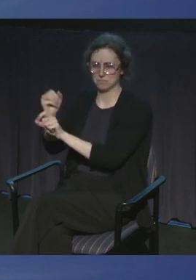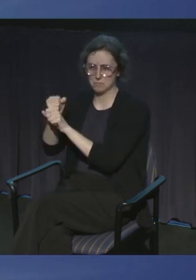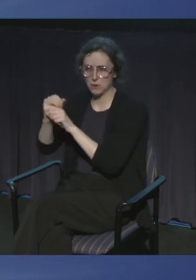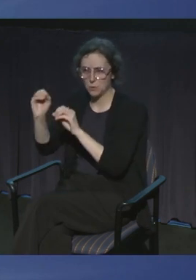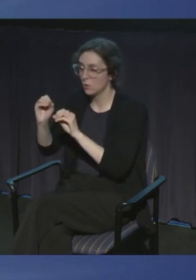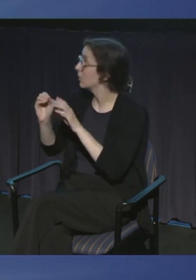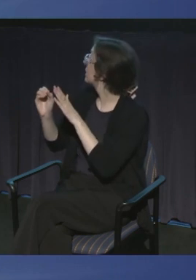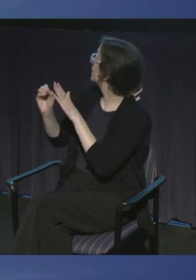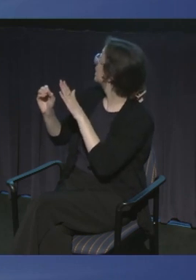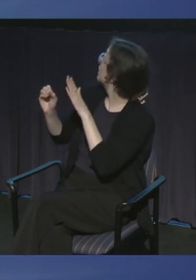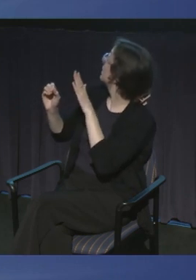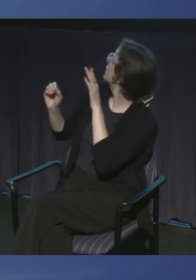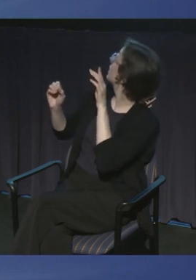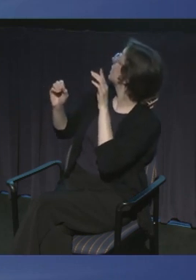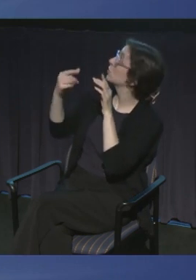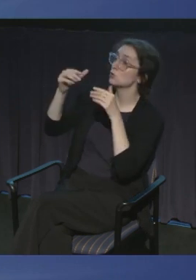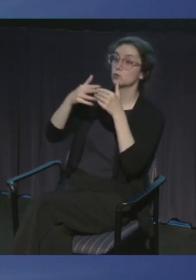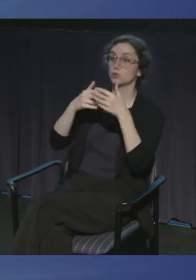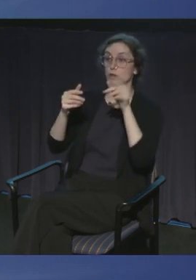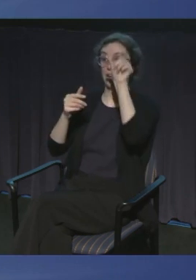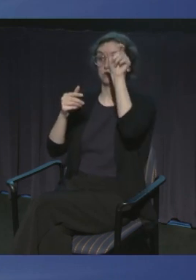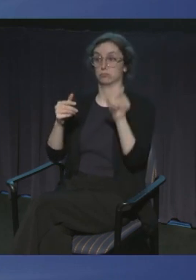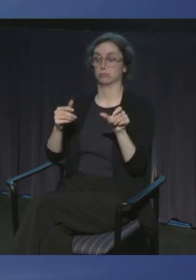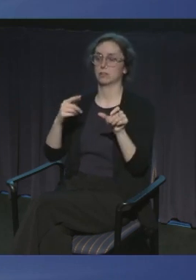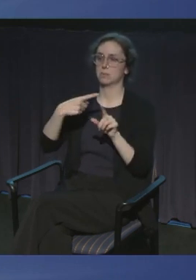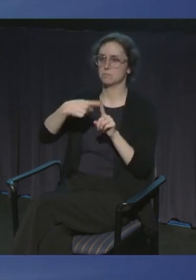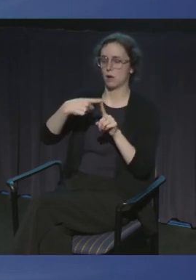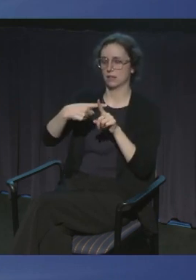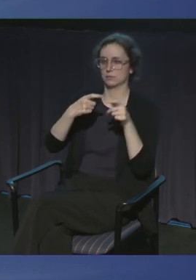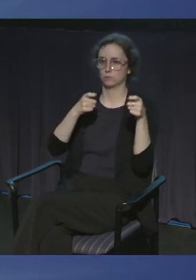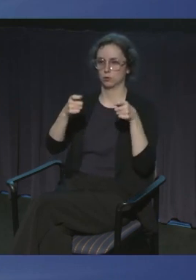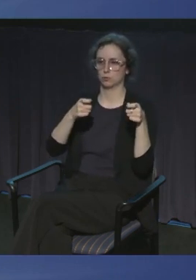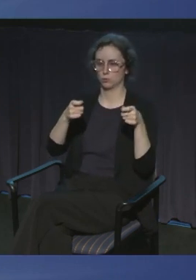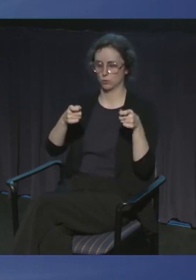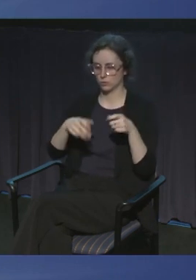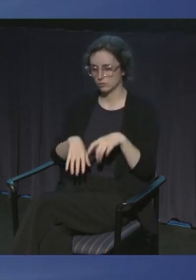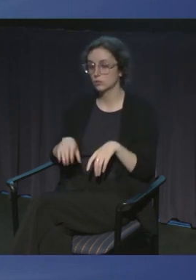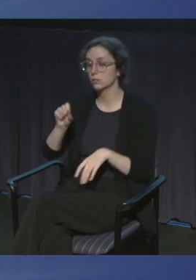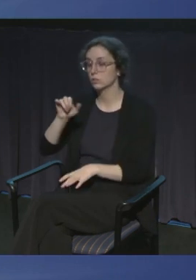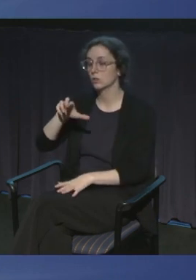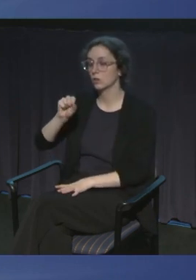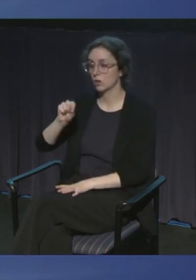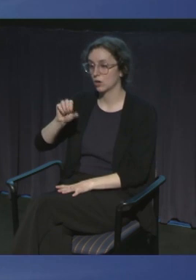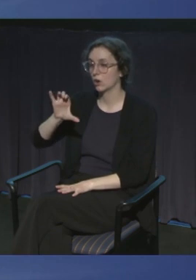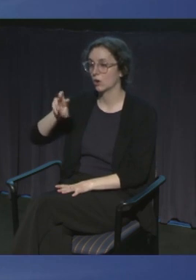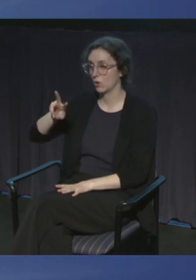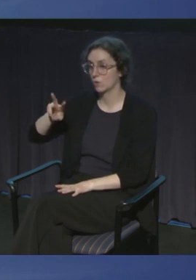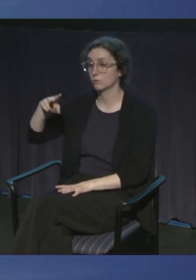PBMCS. WE NOTICE THAT WHEN LOOKED AT IL-1 THERE IS NO IL-1 PRODUCTION.